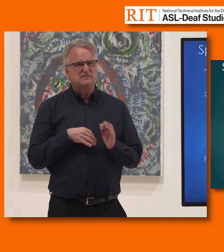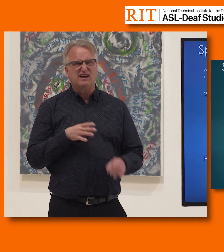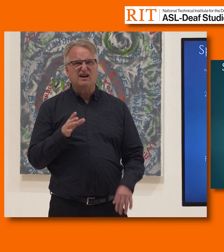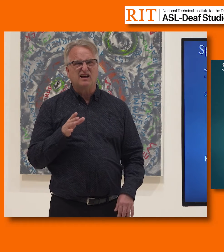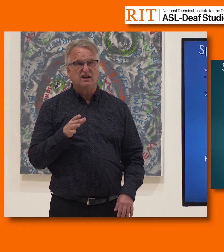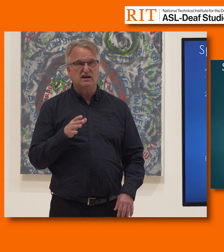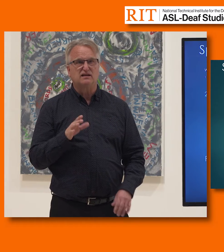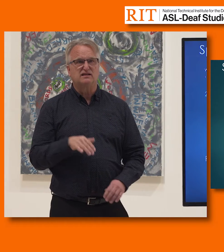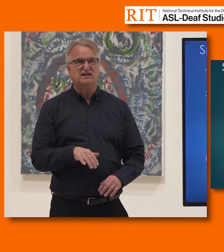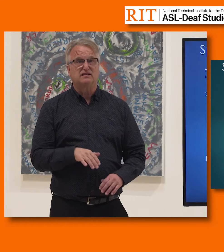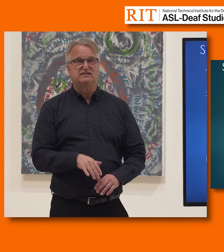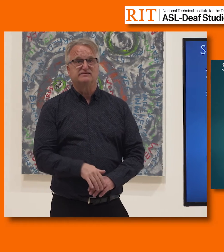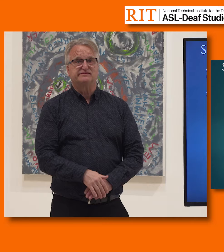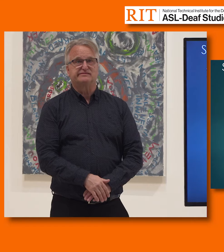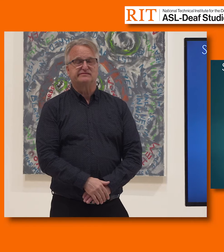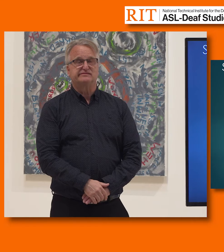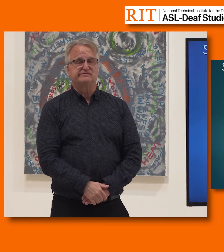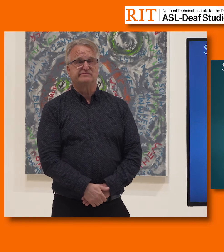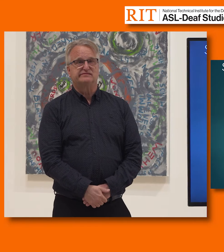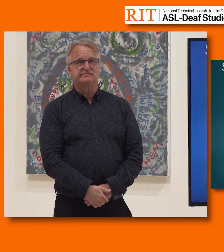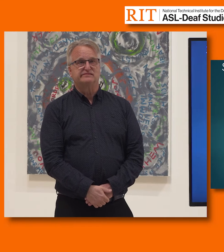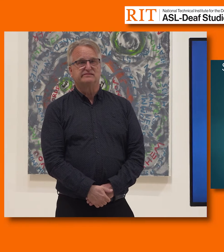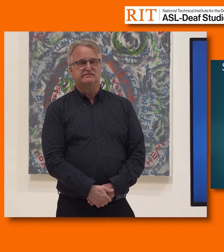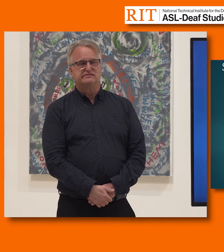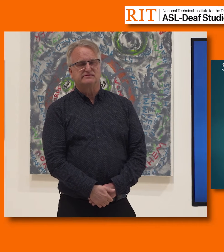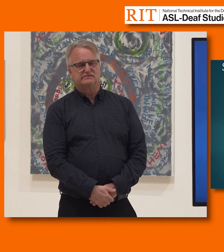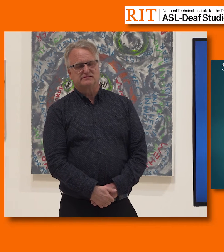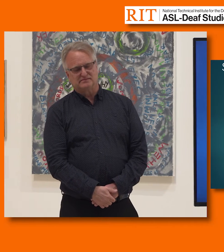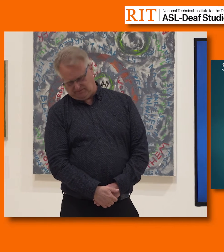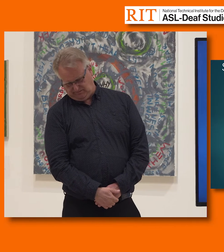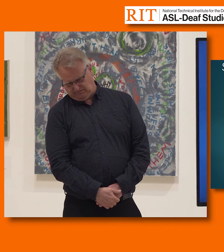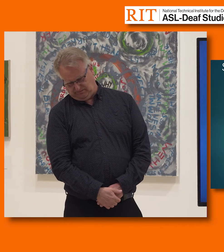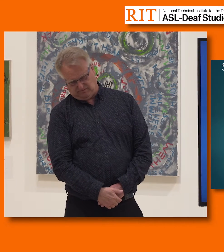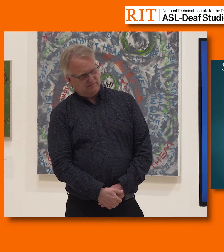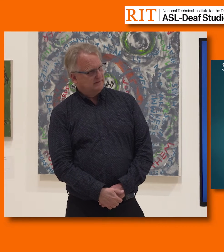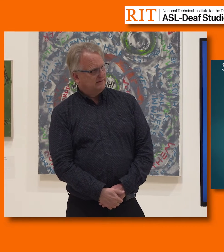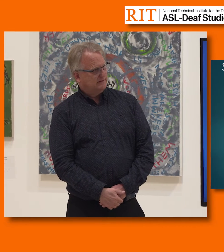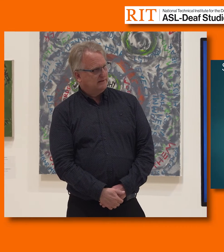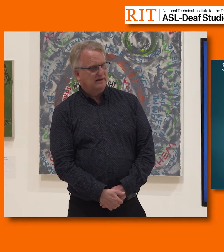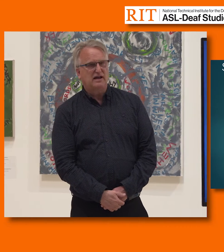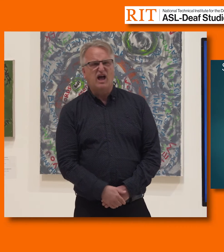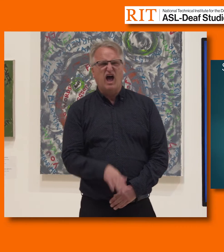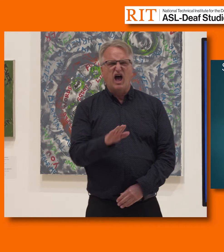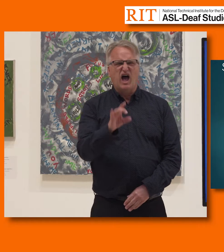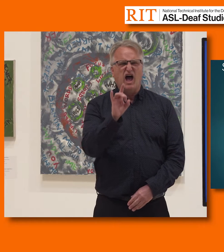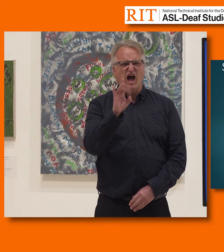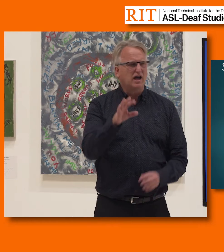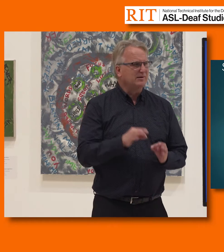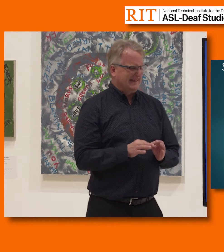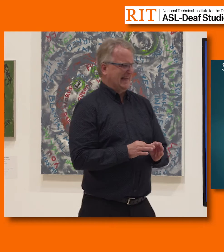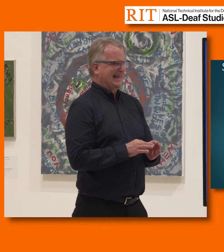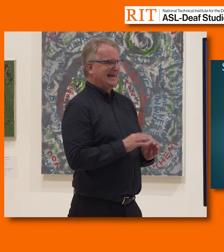and the interpreter presents a zero-affect, disengaged message to you, before you know it, you're going to be asleep.